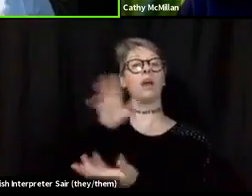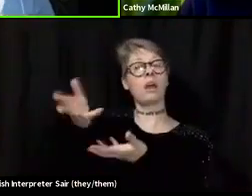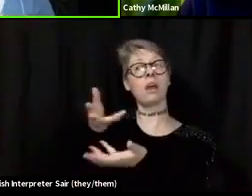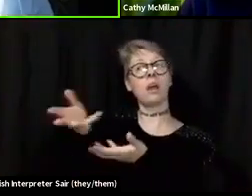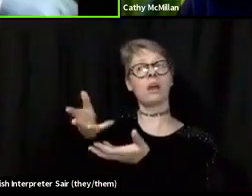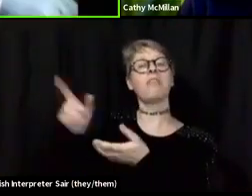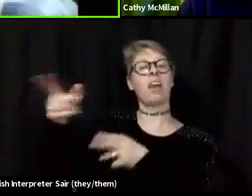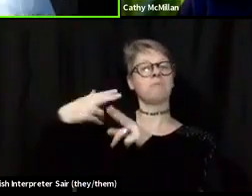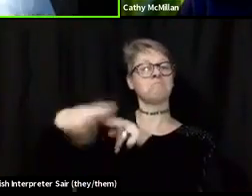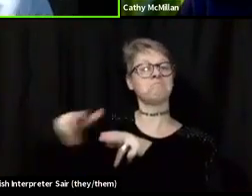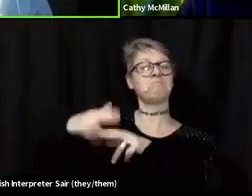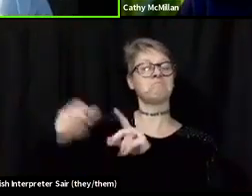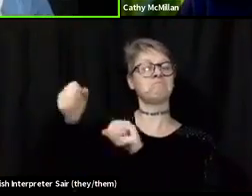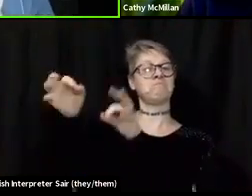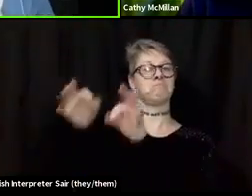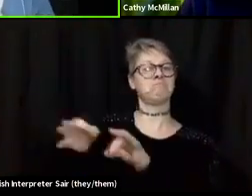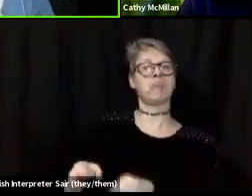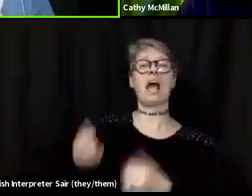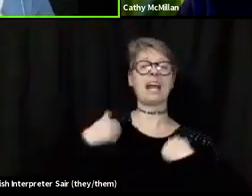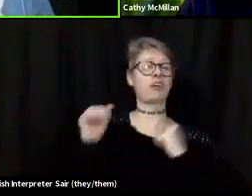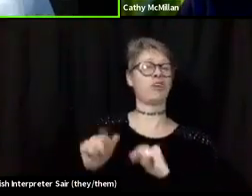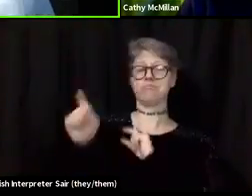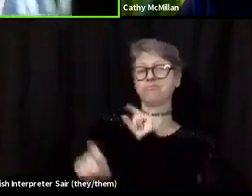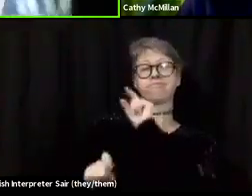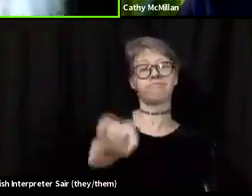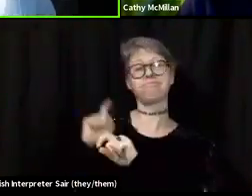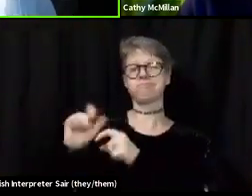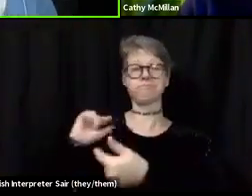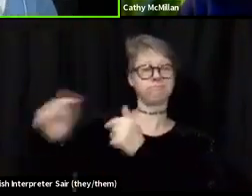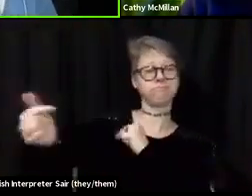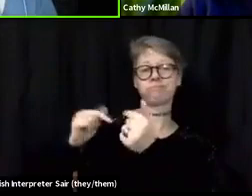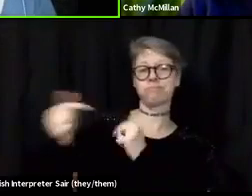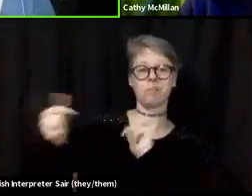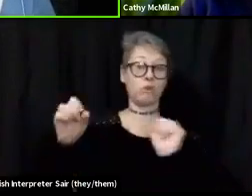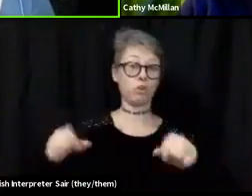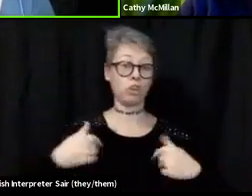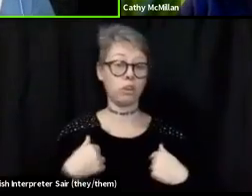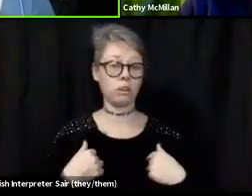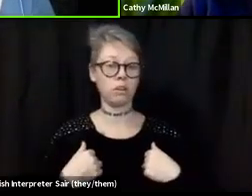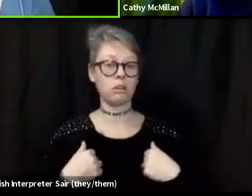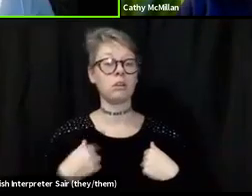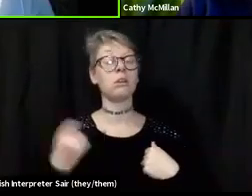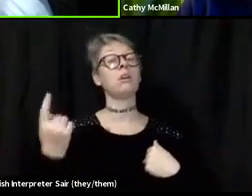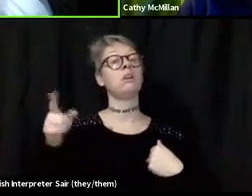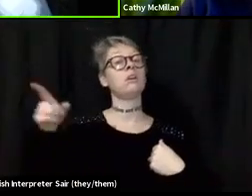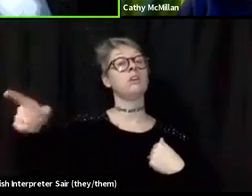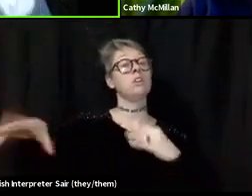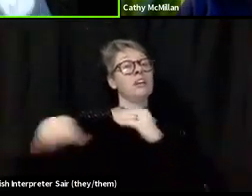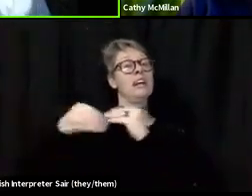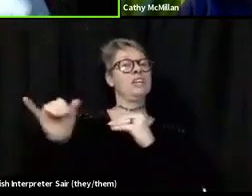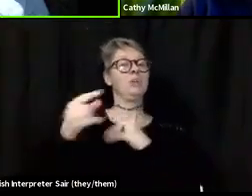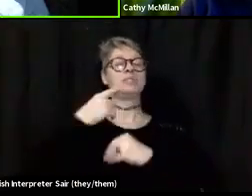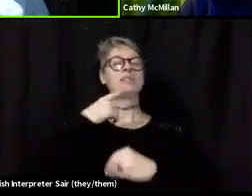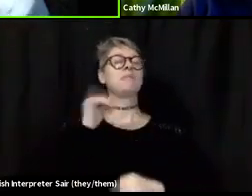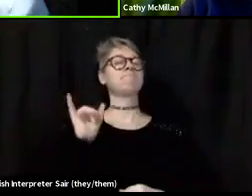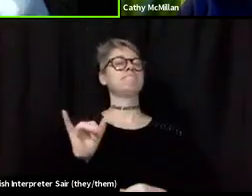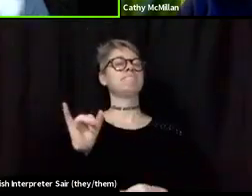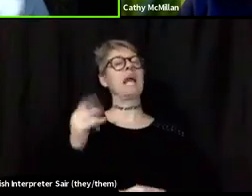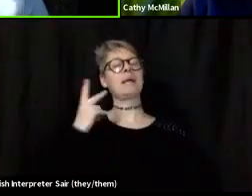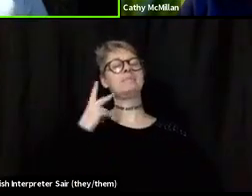But at the end of it they do break it down for you and short sound bites so that was. great great and she allowed me to go back great and she allowed me to go back and ask more questions, but she also.